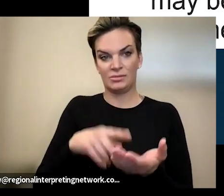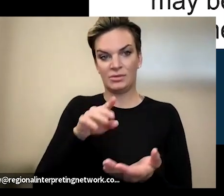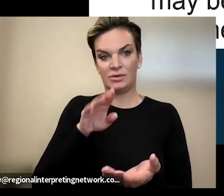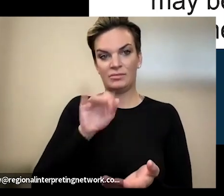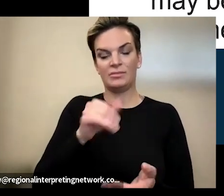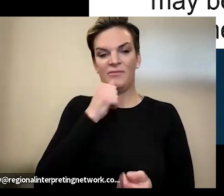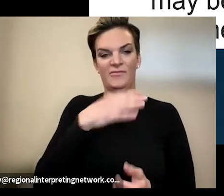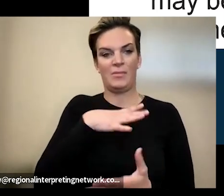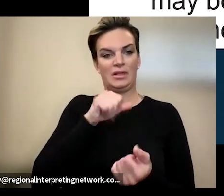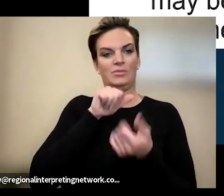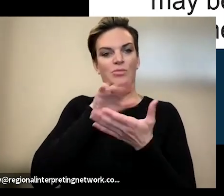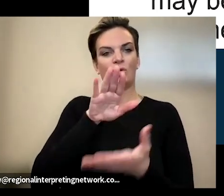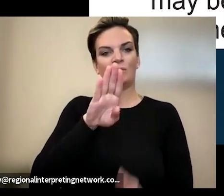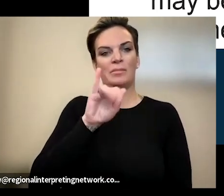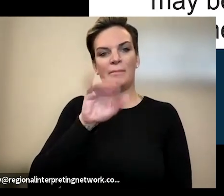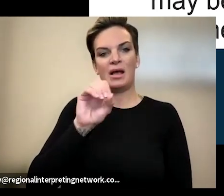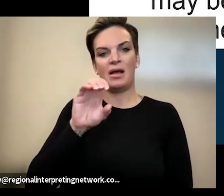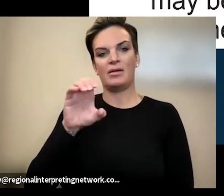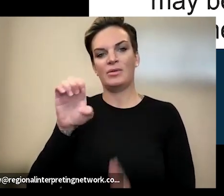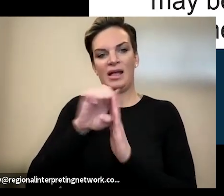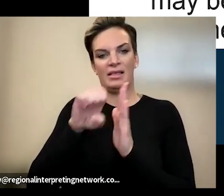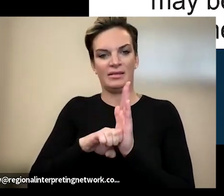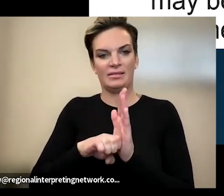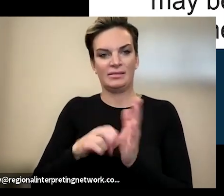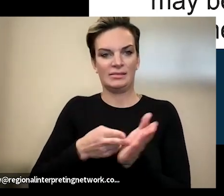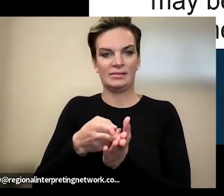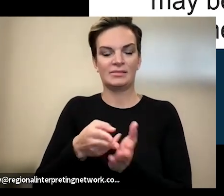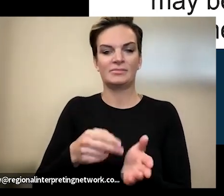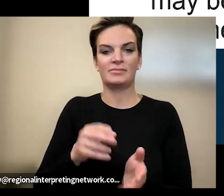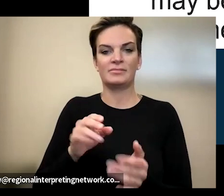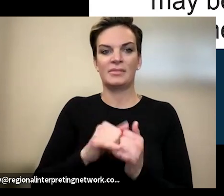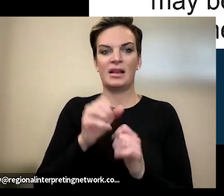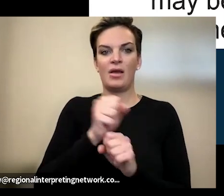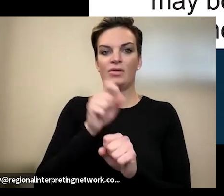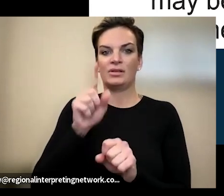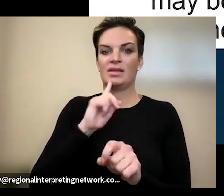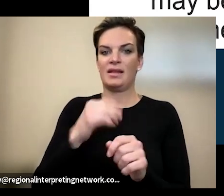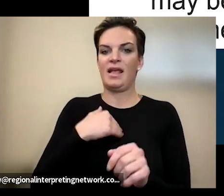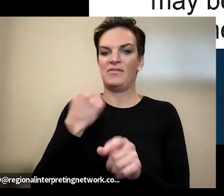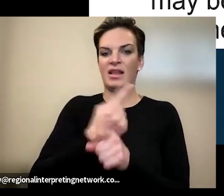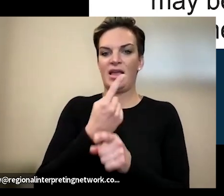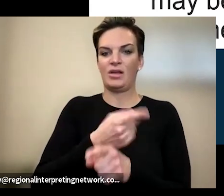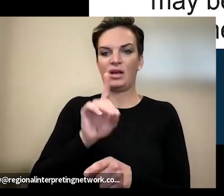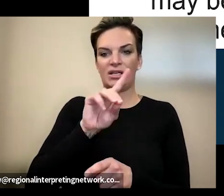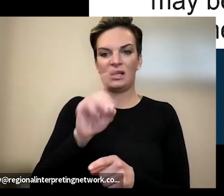between patients and clinicians to lead to an accurate diagnosis. So, I think this is a really